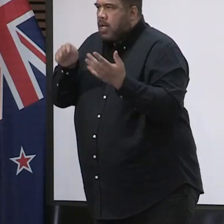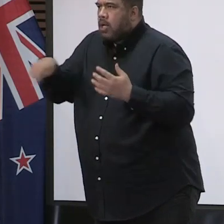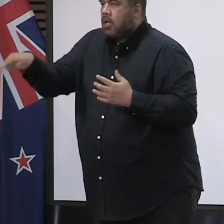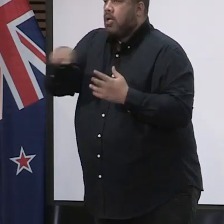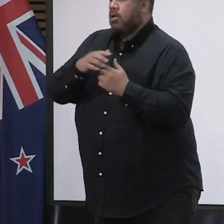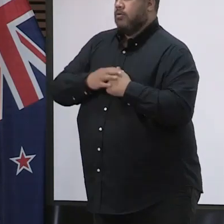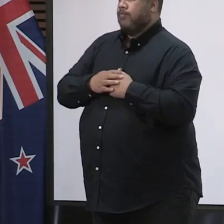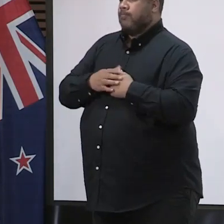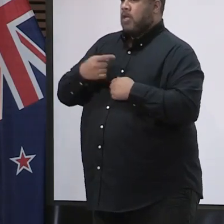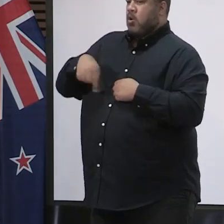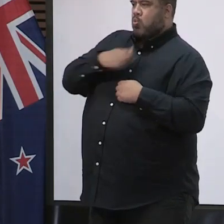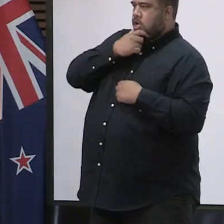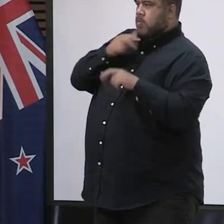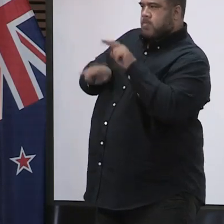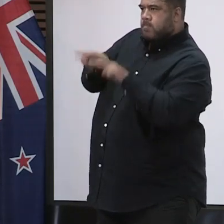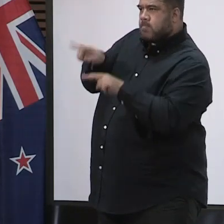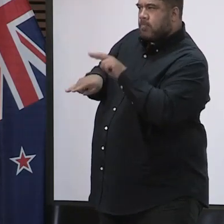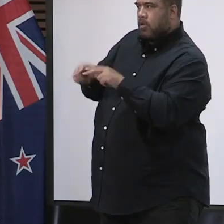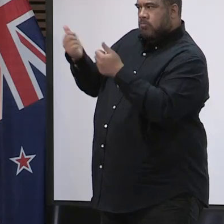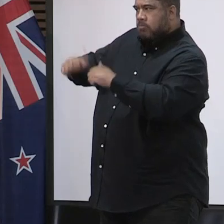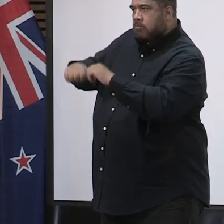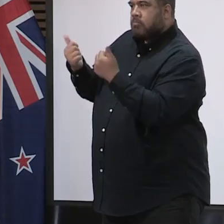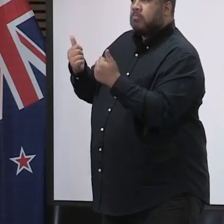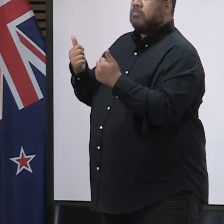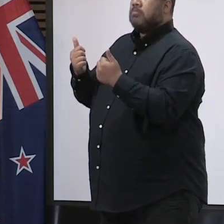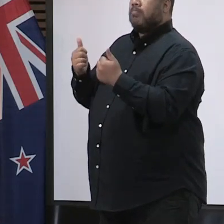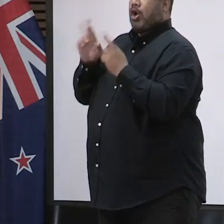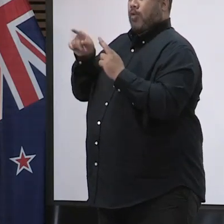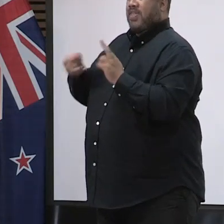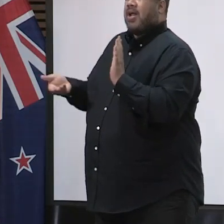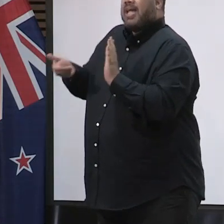of maximumal use to us. We're hitting the benchmarks around